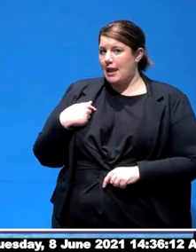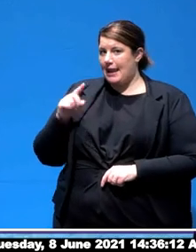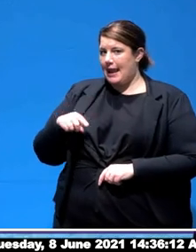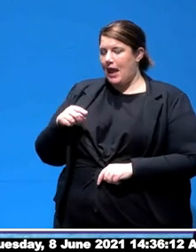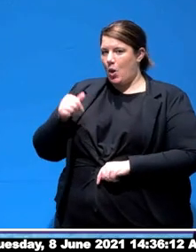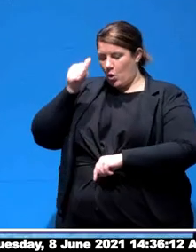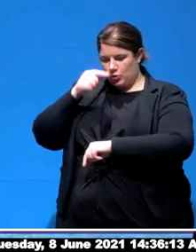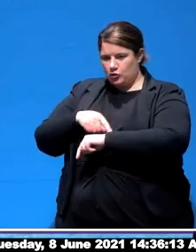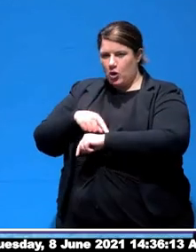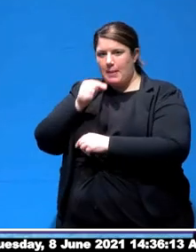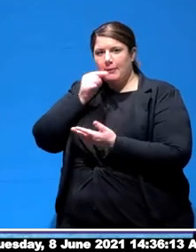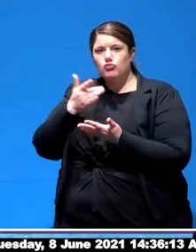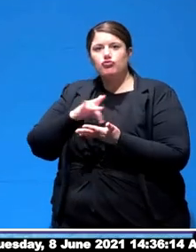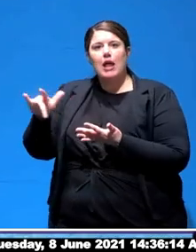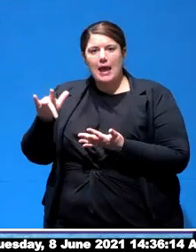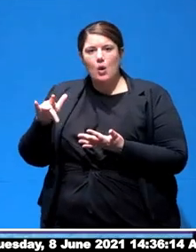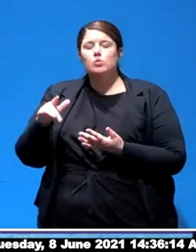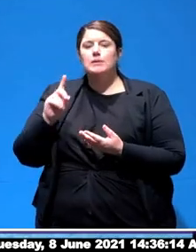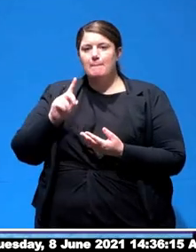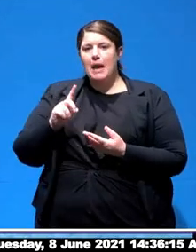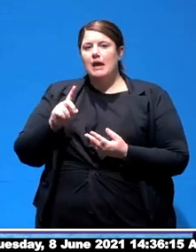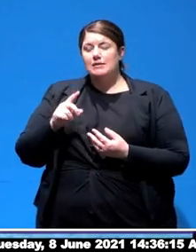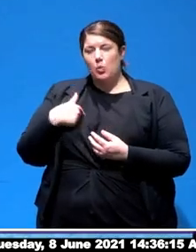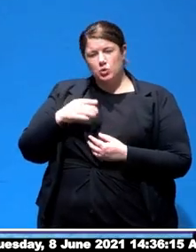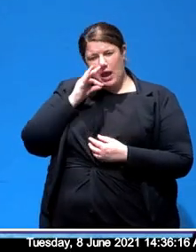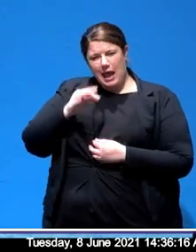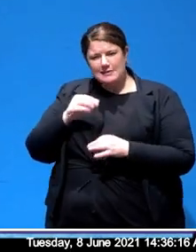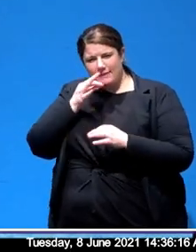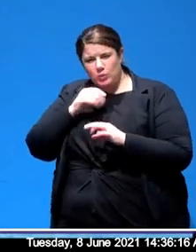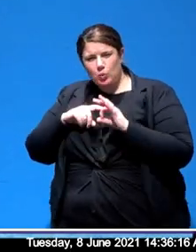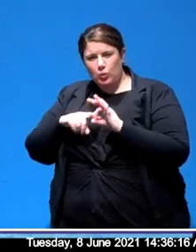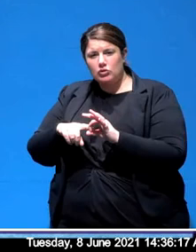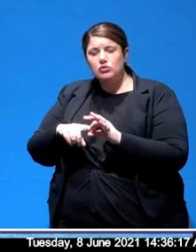I want to ask Mr Cunningham, did you hear Karen Rogers' evidence this morning